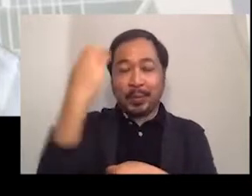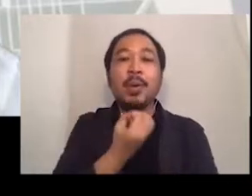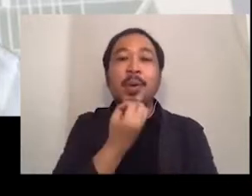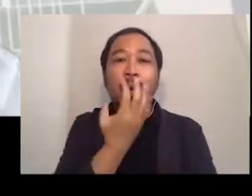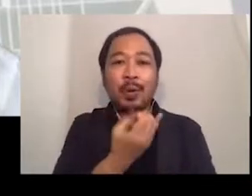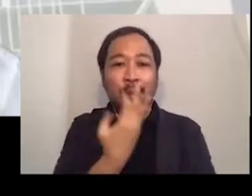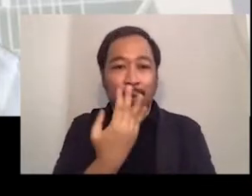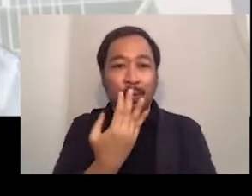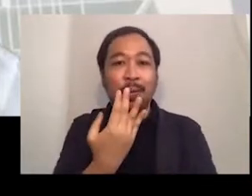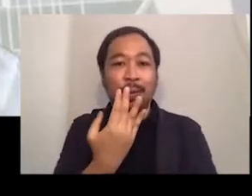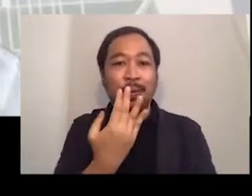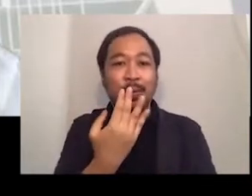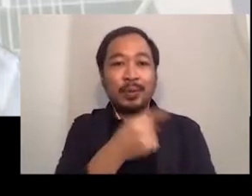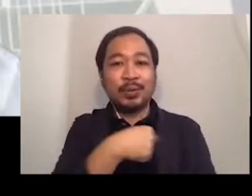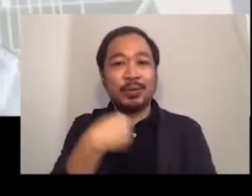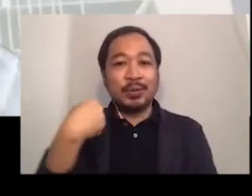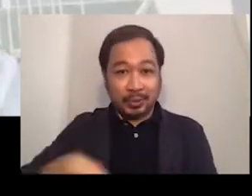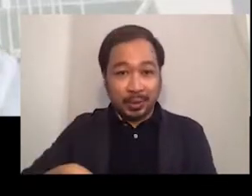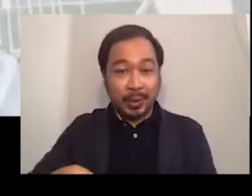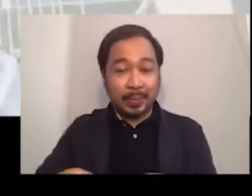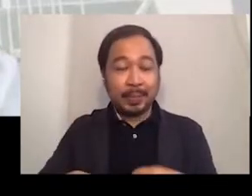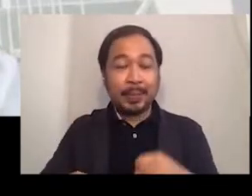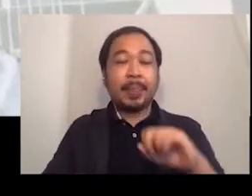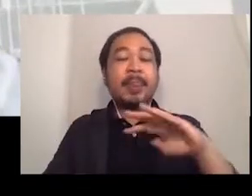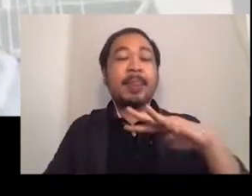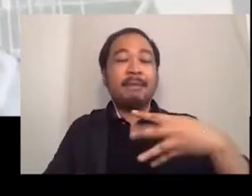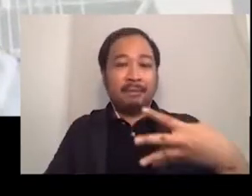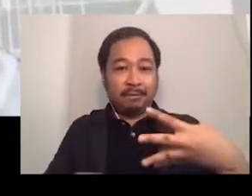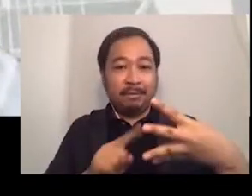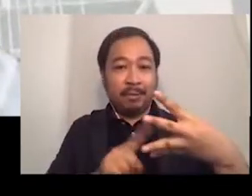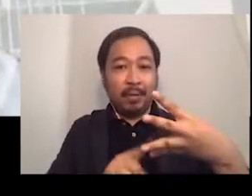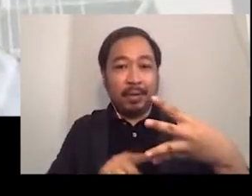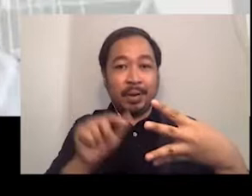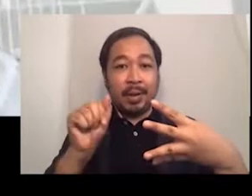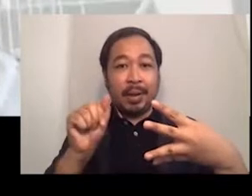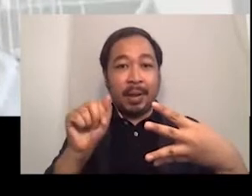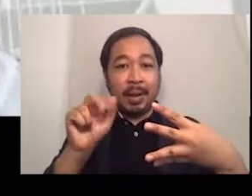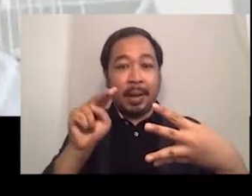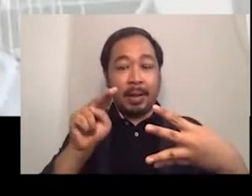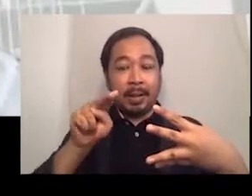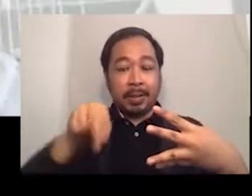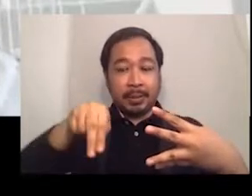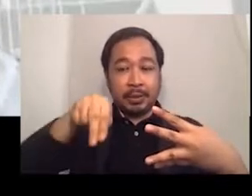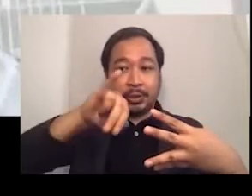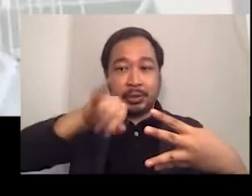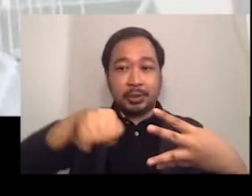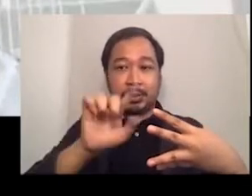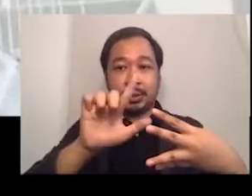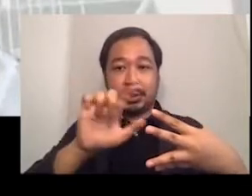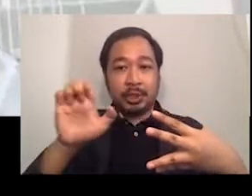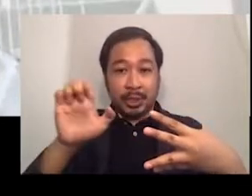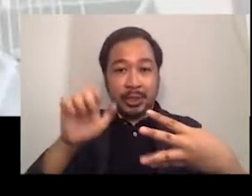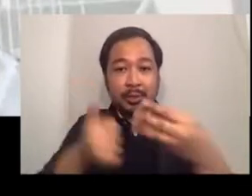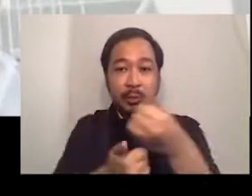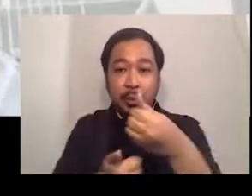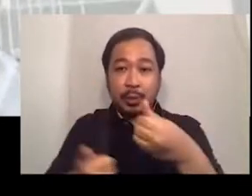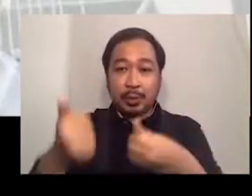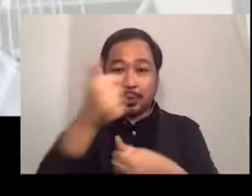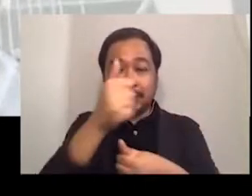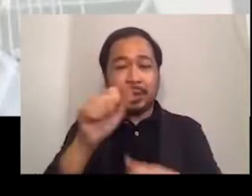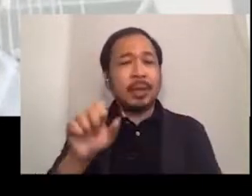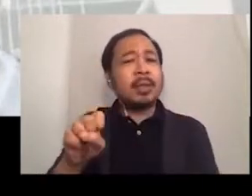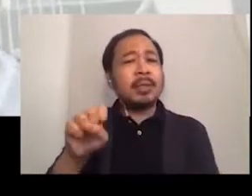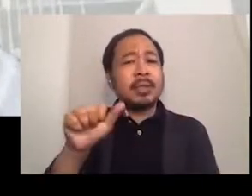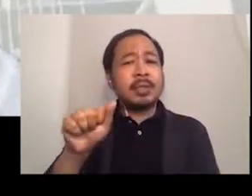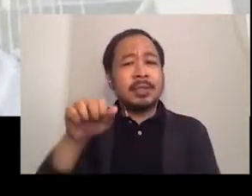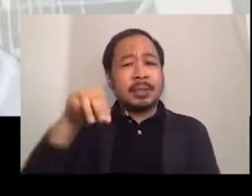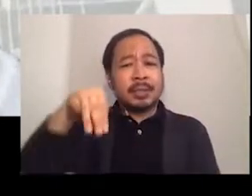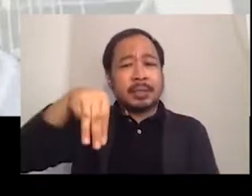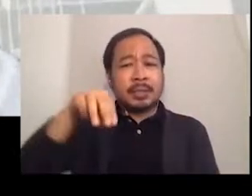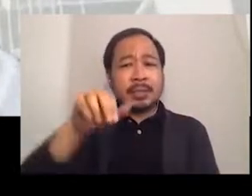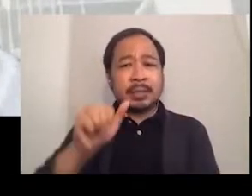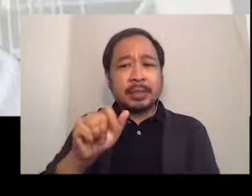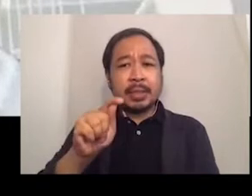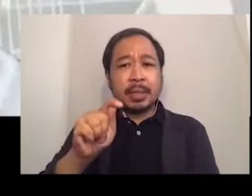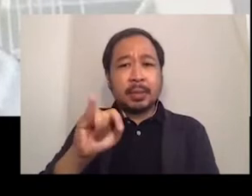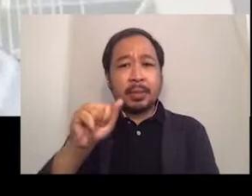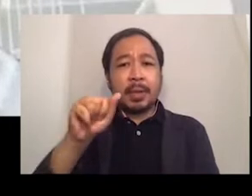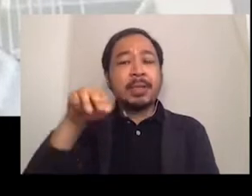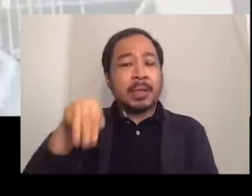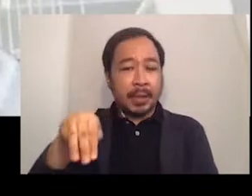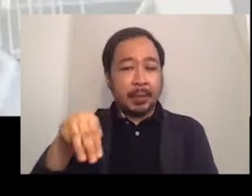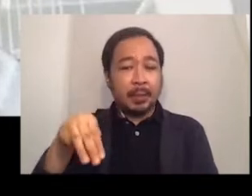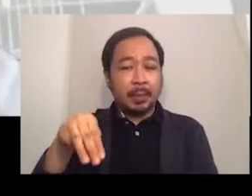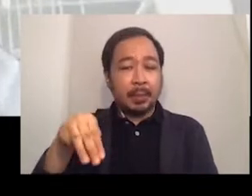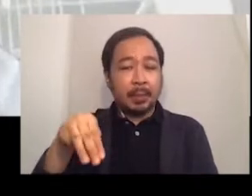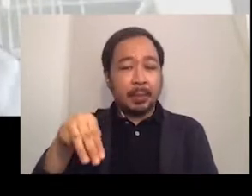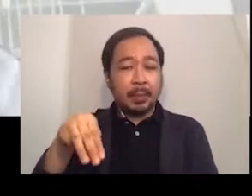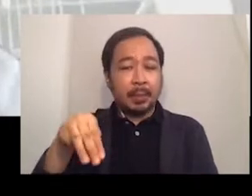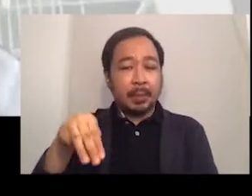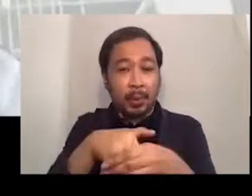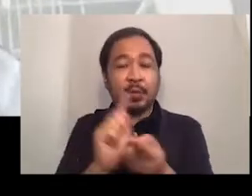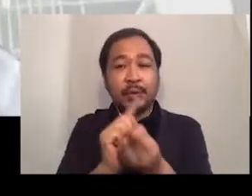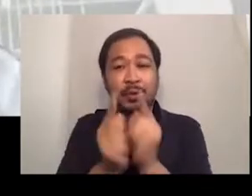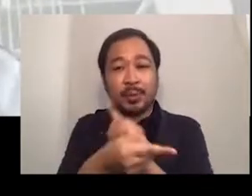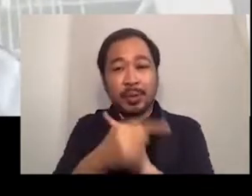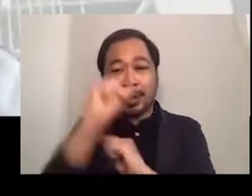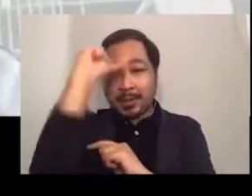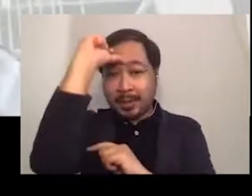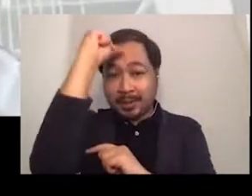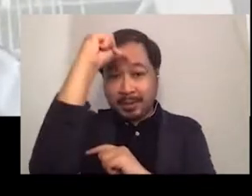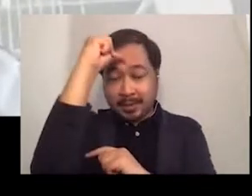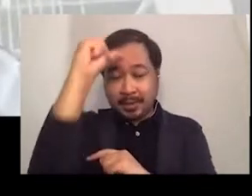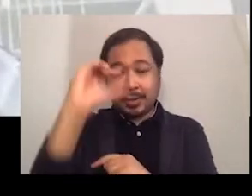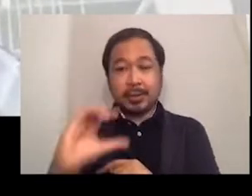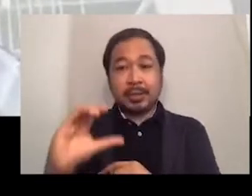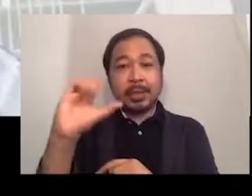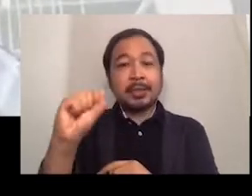Followed by Ms. Anjlee Agarwal, who is the Executive Director of Samarthyam, and Member of the National Institution for Transforming India CSO Standing Committee.